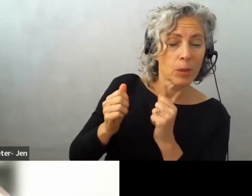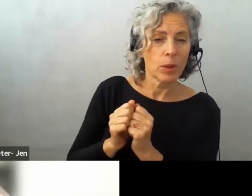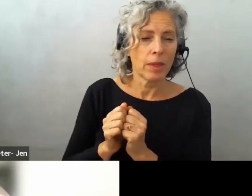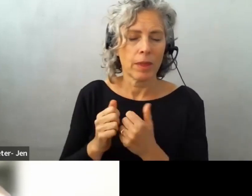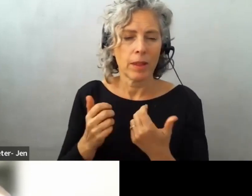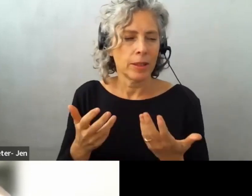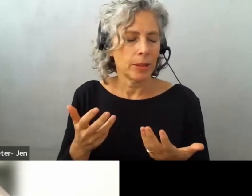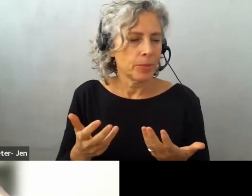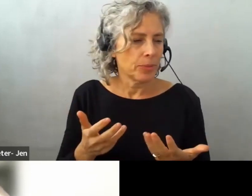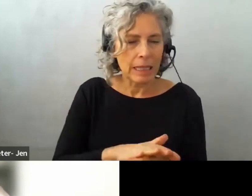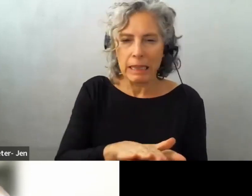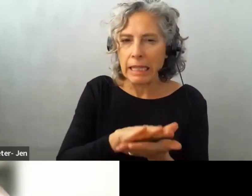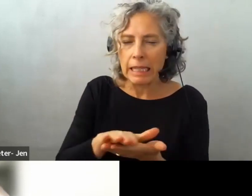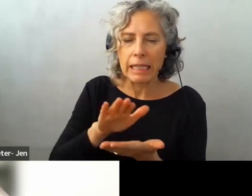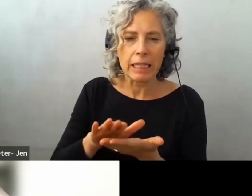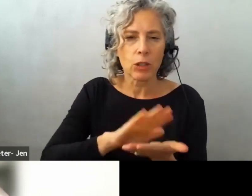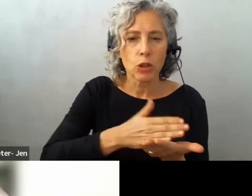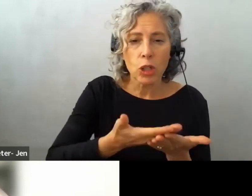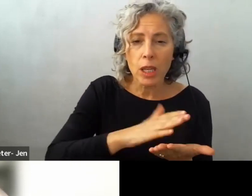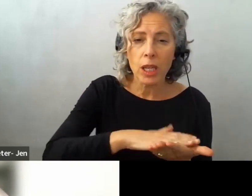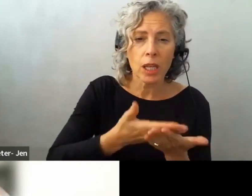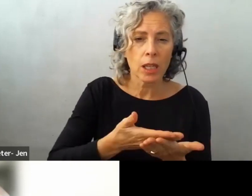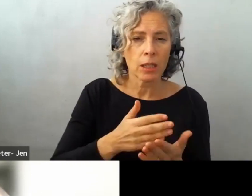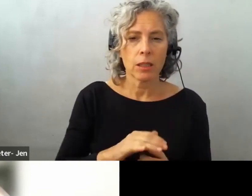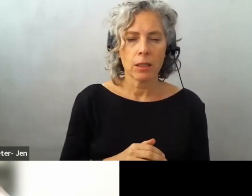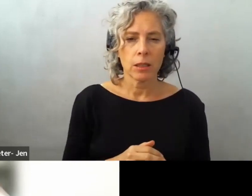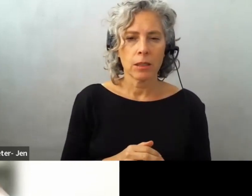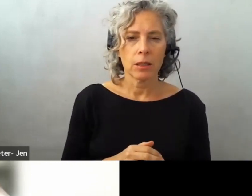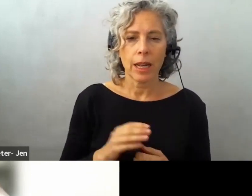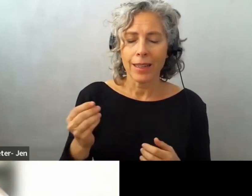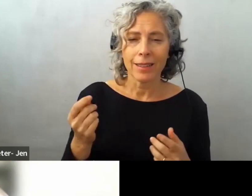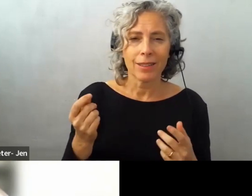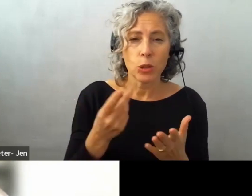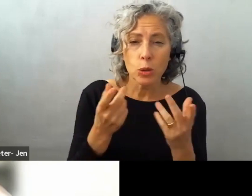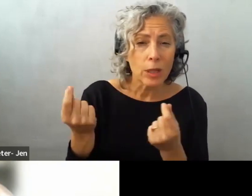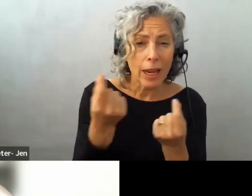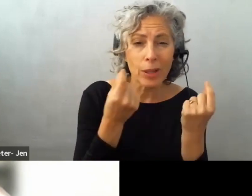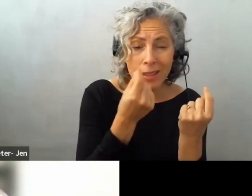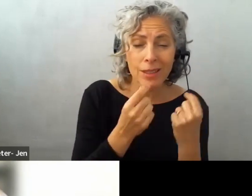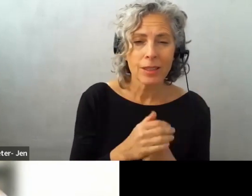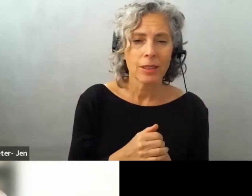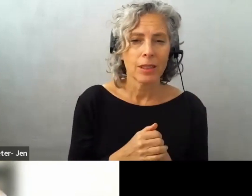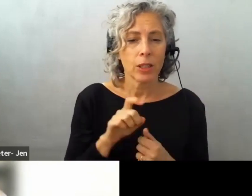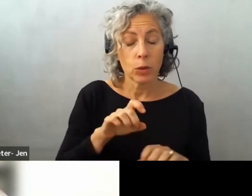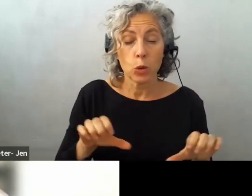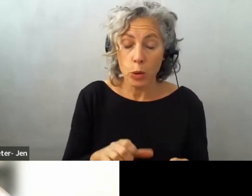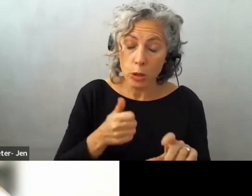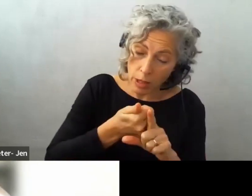with cleaning and cooking. And errands. either have to do everything yourself, or you're